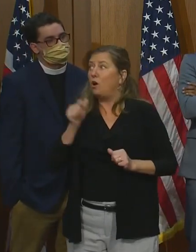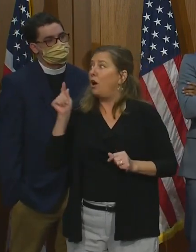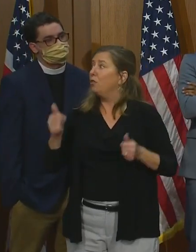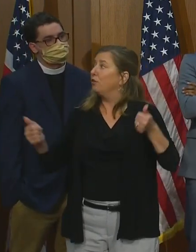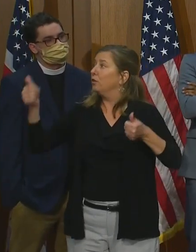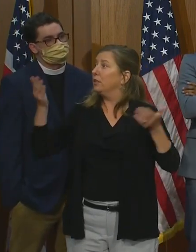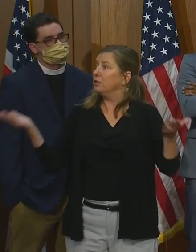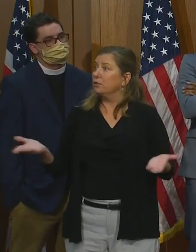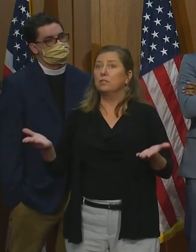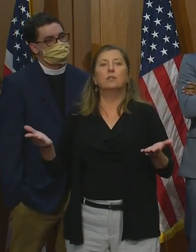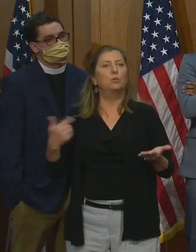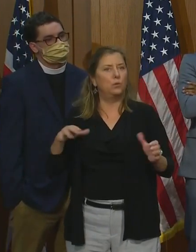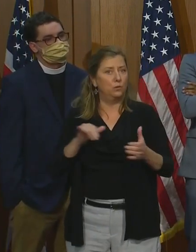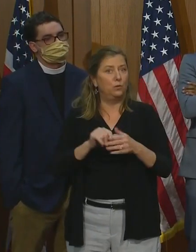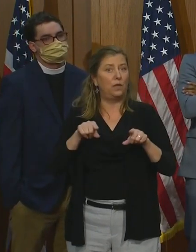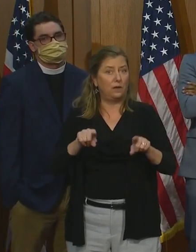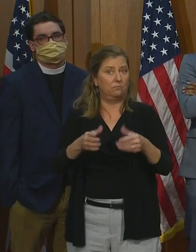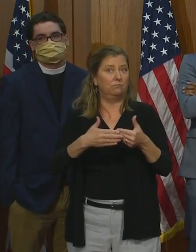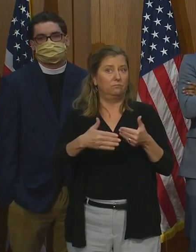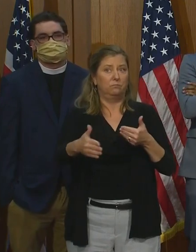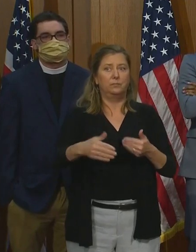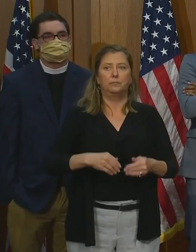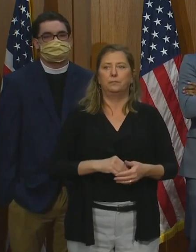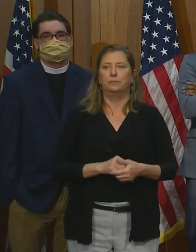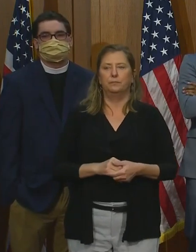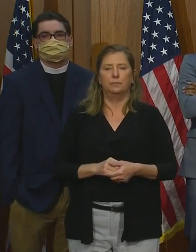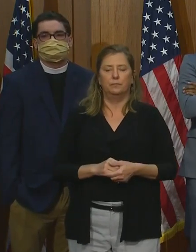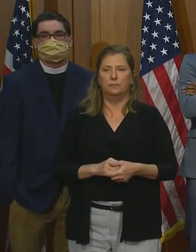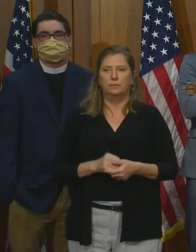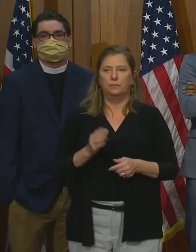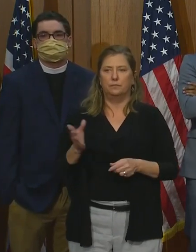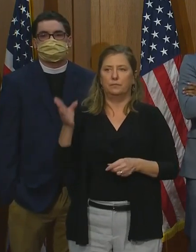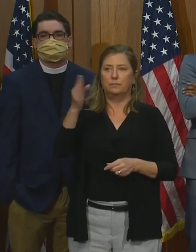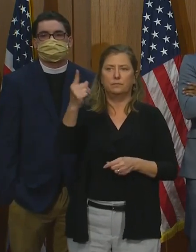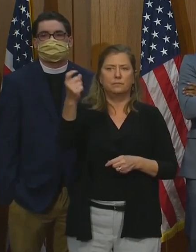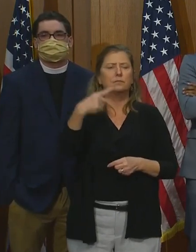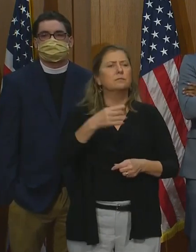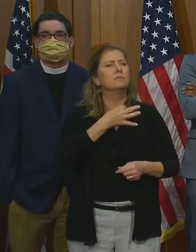CERTAINLY AS GOVERNOR AND I KNOW A LOT OF THE OTHER LEADERS